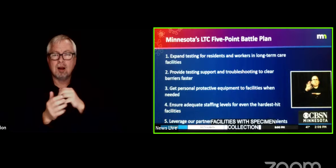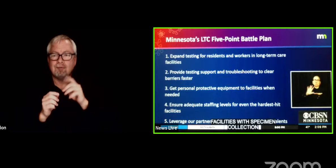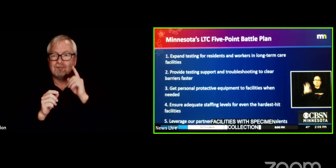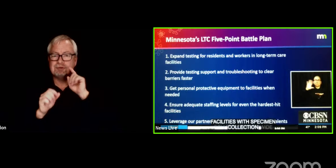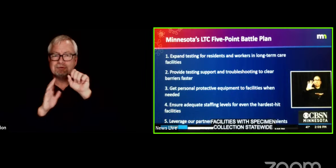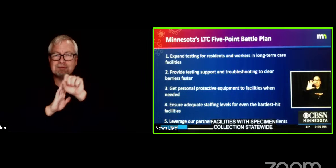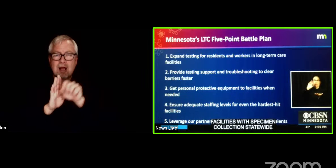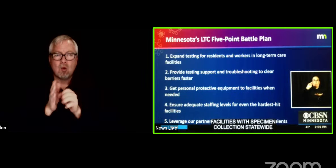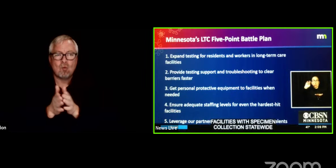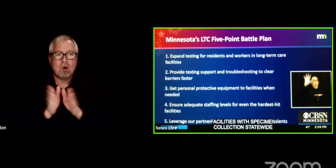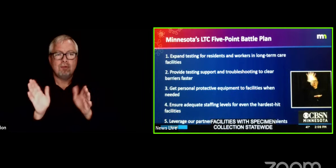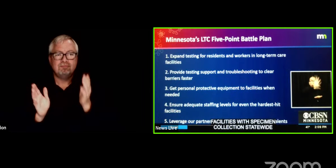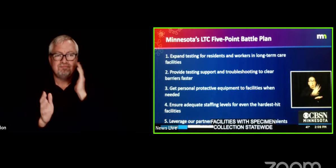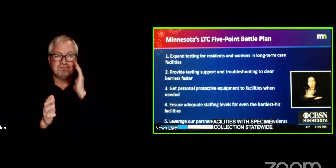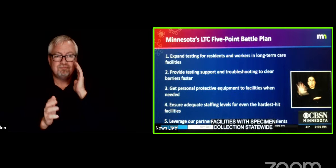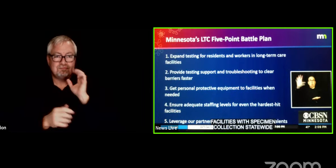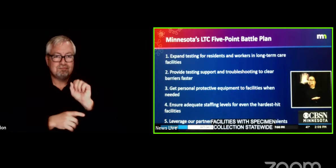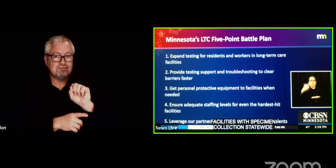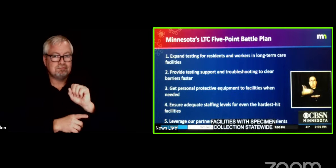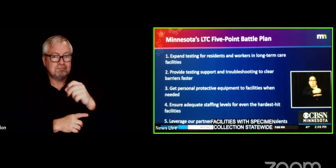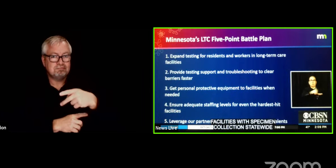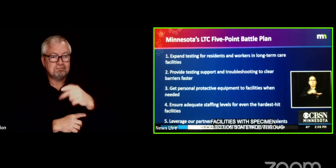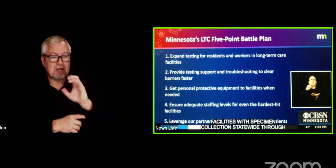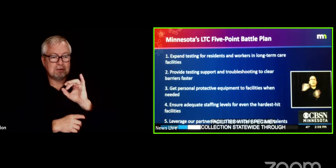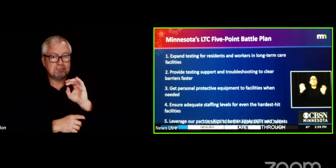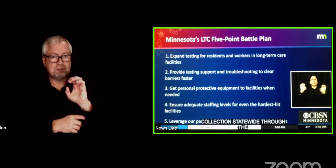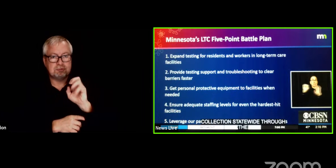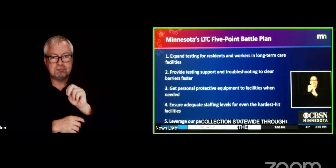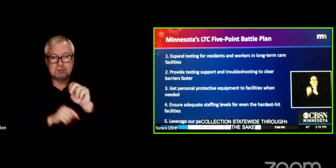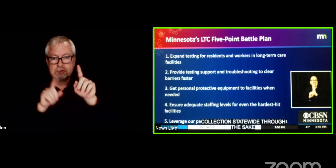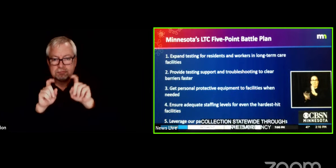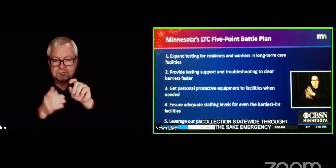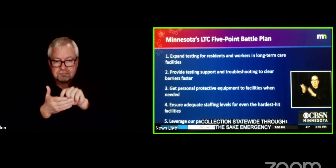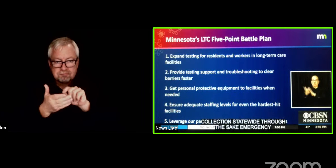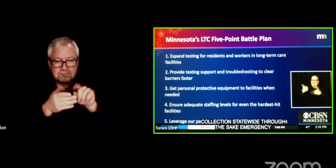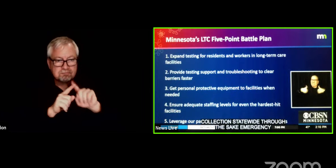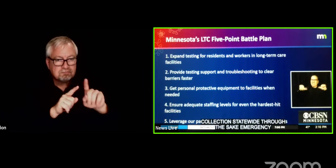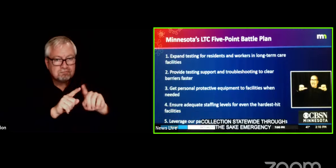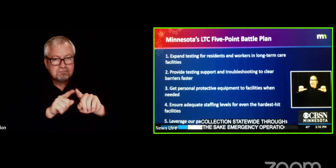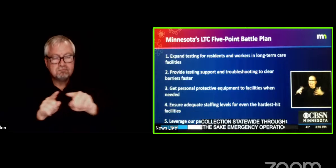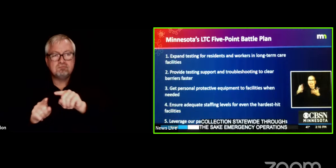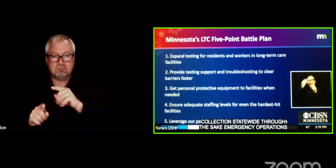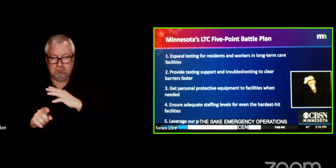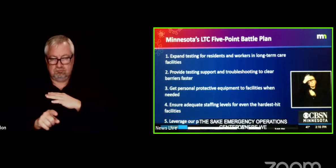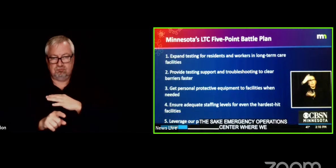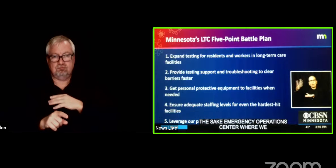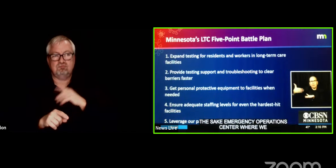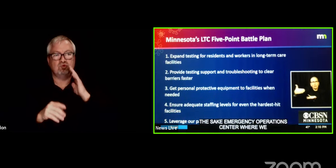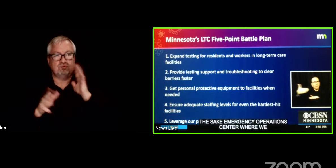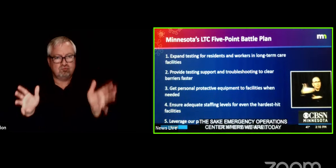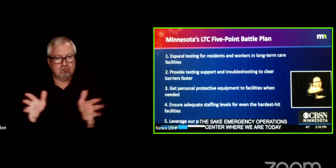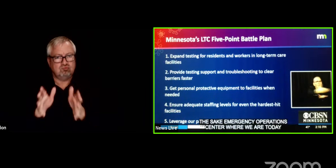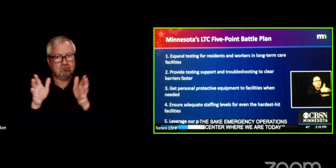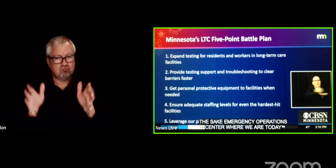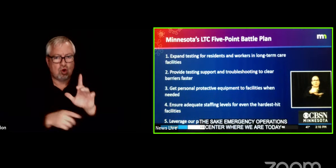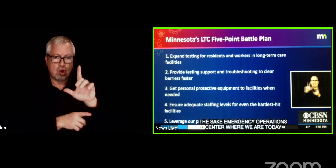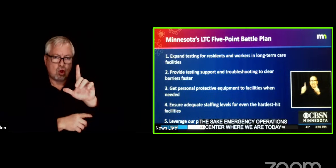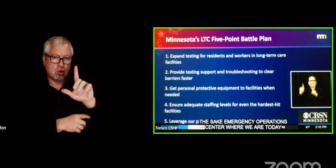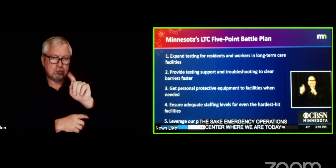OPERATIONS CENTER WHERE WE ARE TODAY. SO I WOULD AGAIN ENCOURAGE FACILITIES TO REACH OUT FOR THAT ASSISTANCE IF YOU ARE IN NEED OF IT.